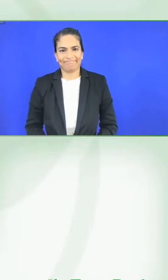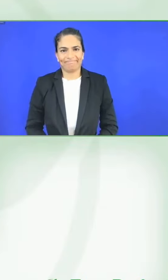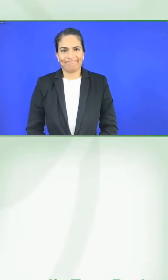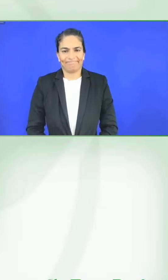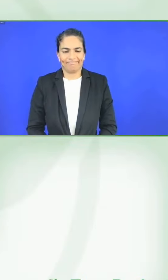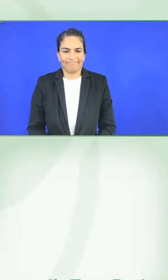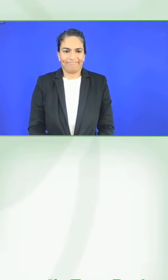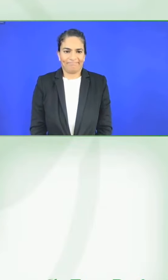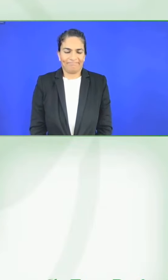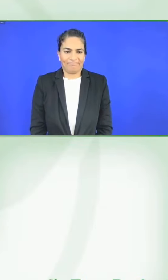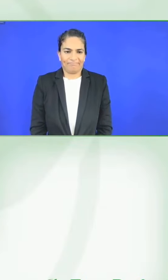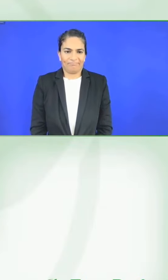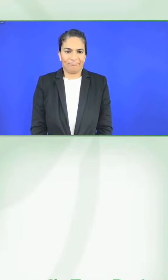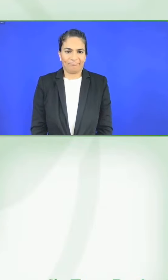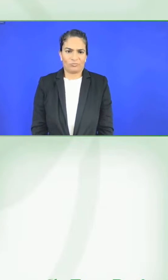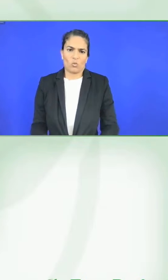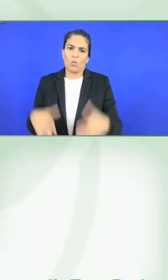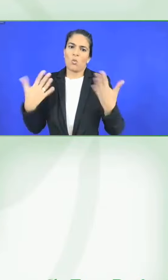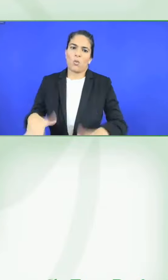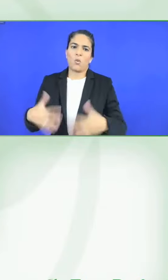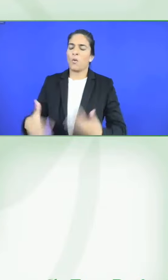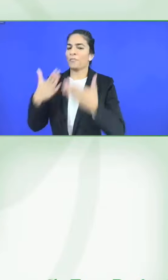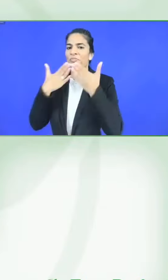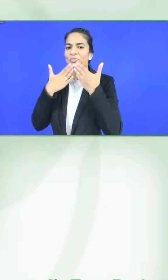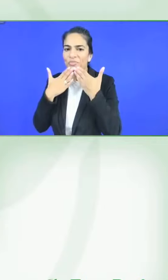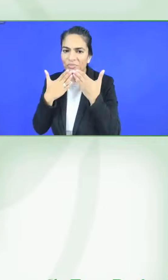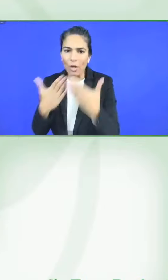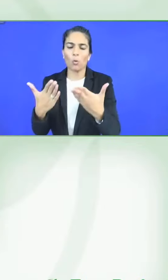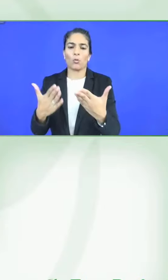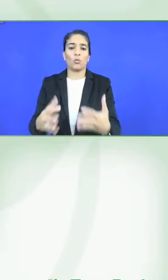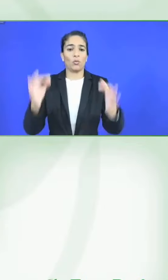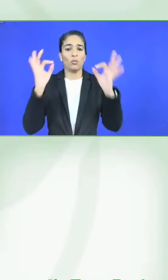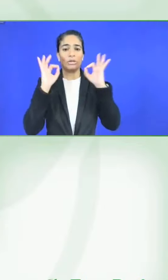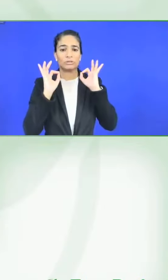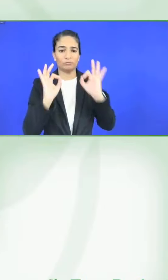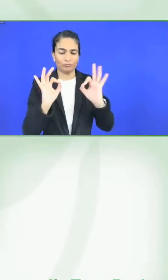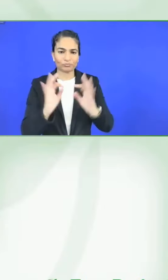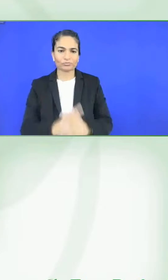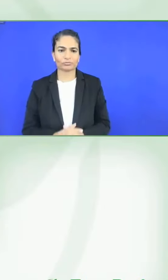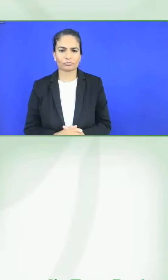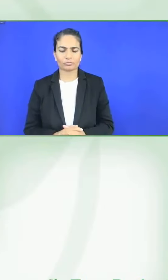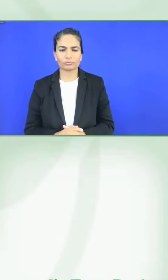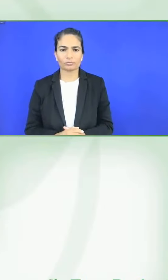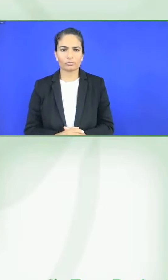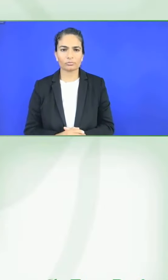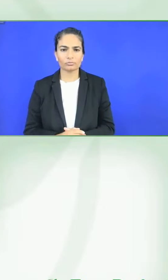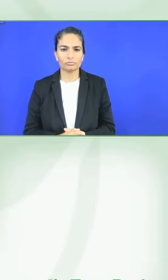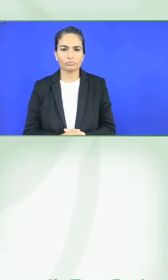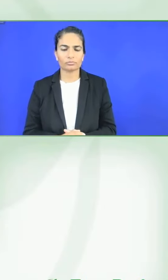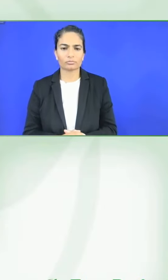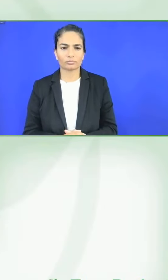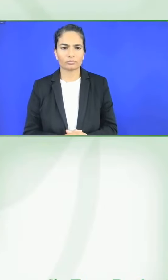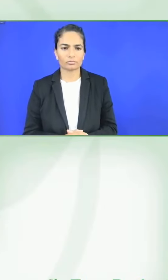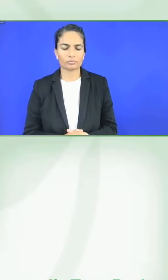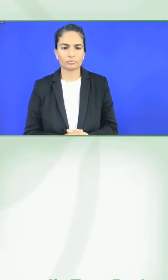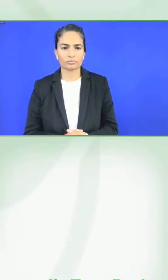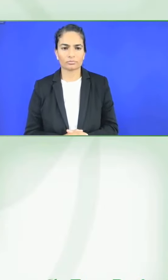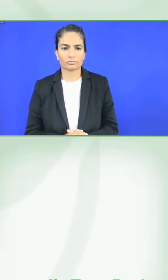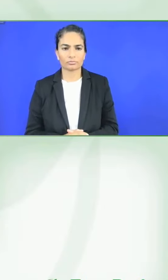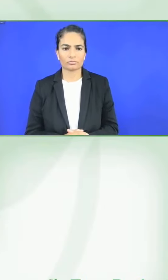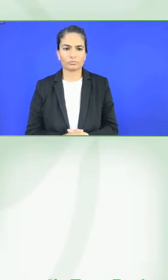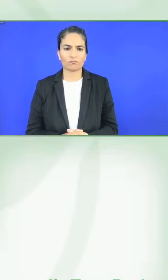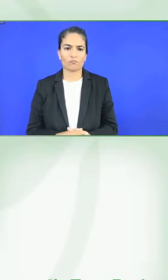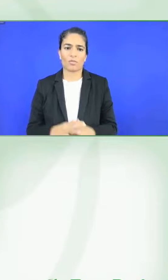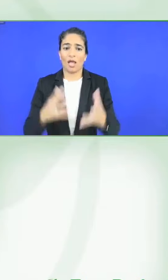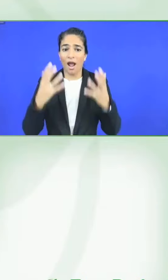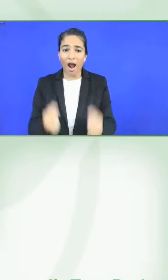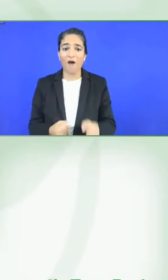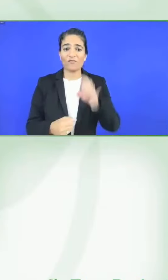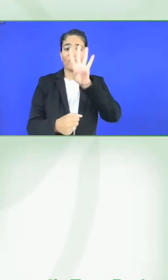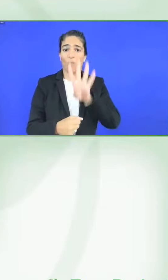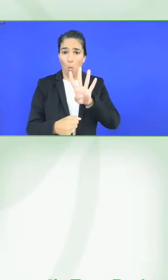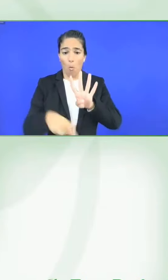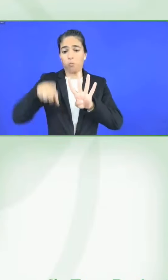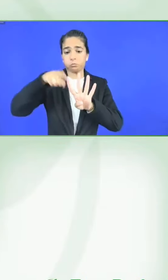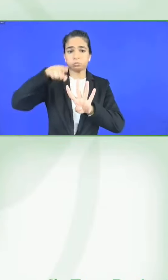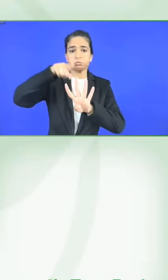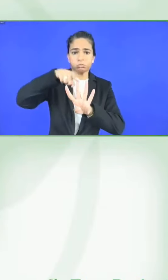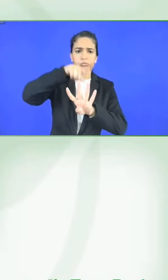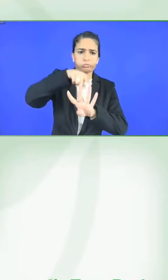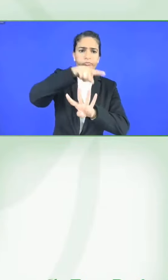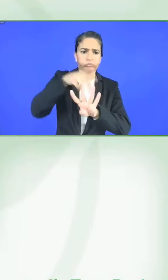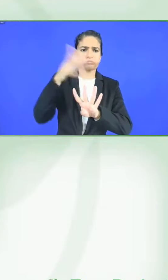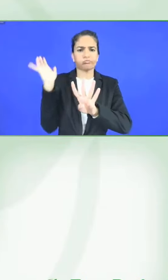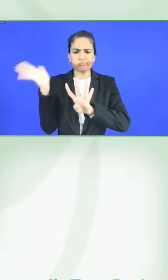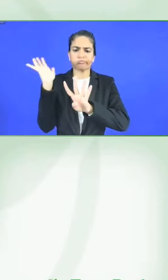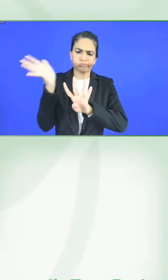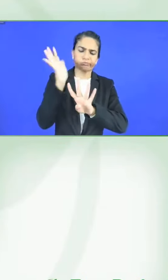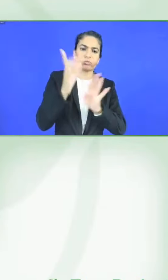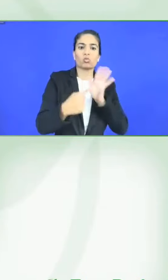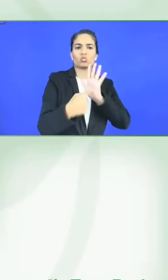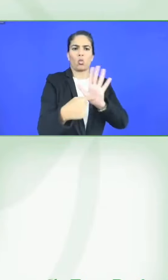One of the other features we talked about was contrast.